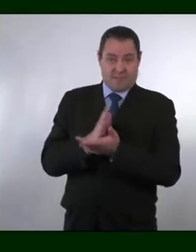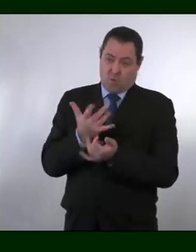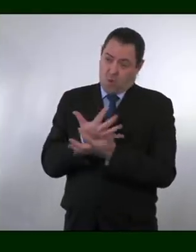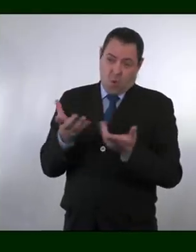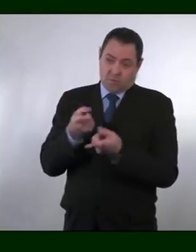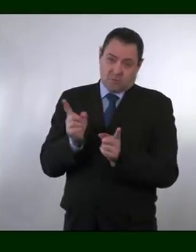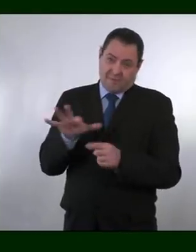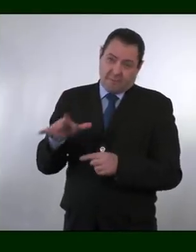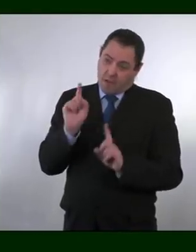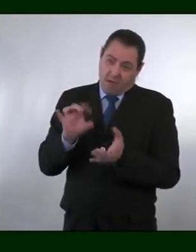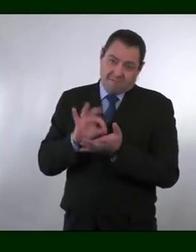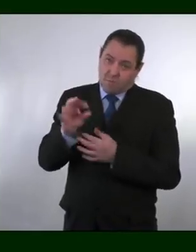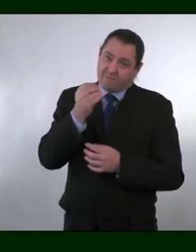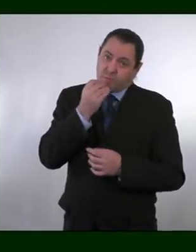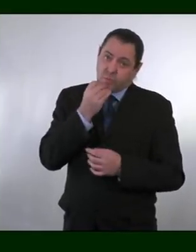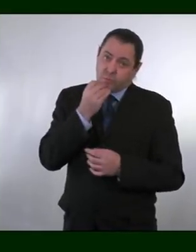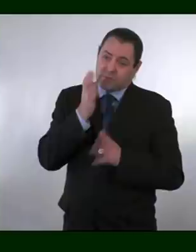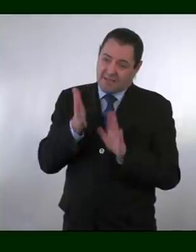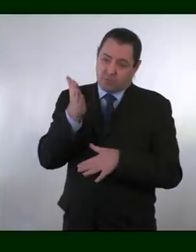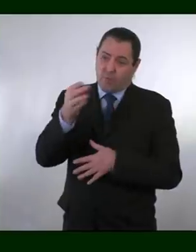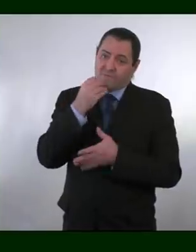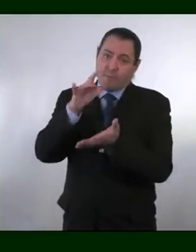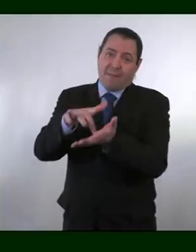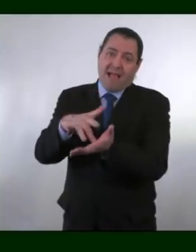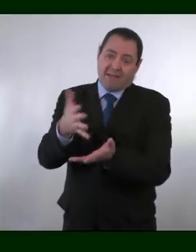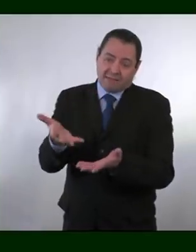which will be shaping this terrifying outcome. To address this, will the Prime Minister—I ask